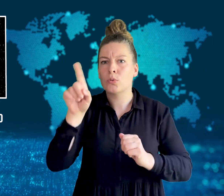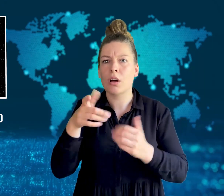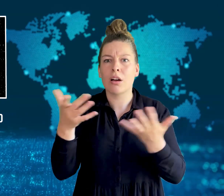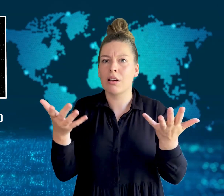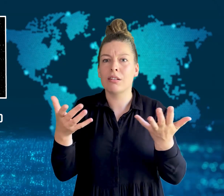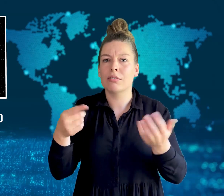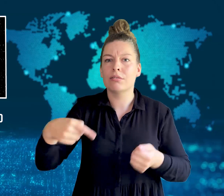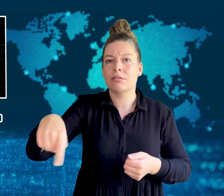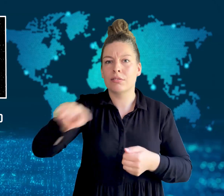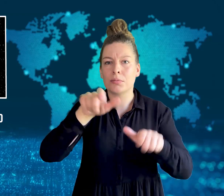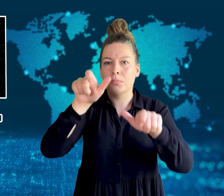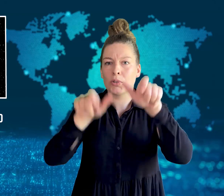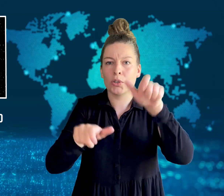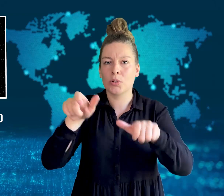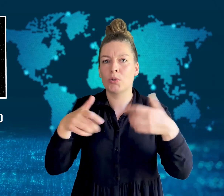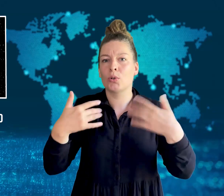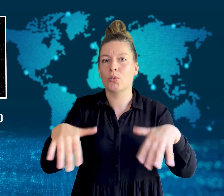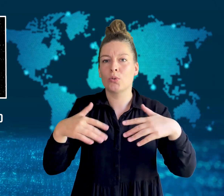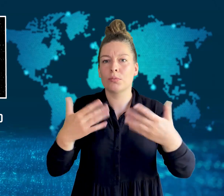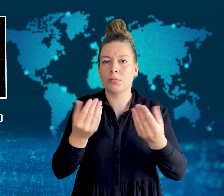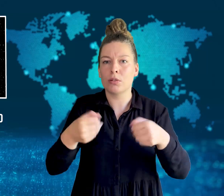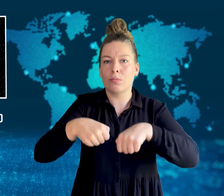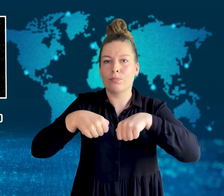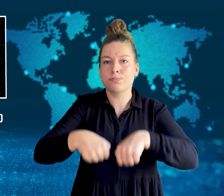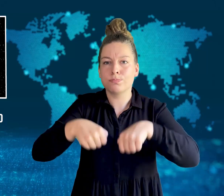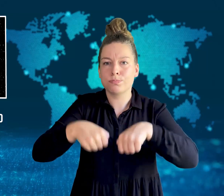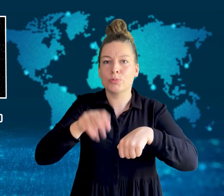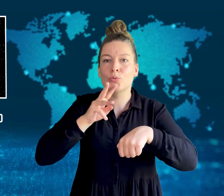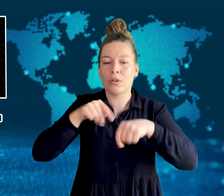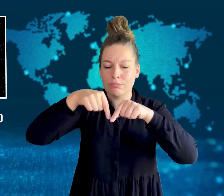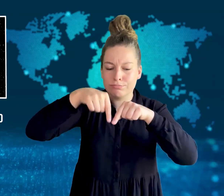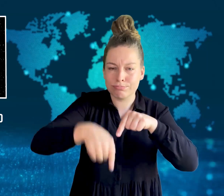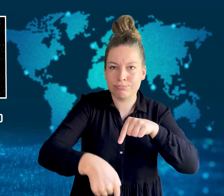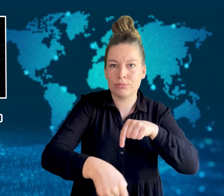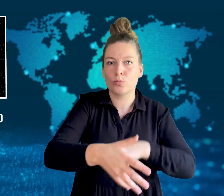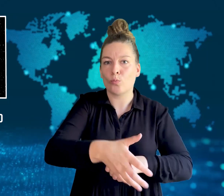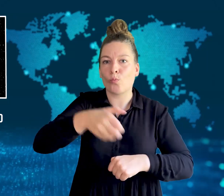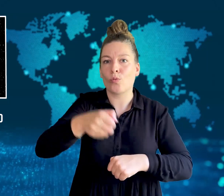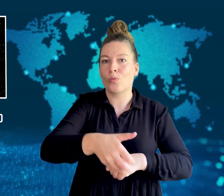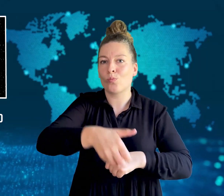due to humans pumping a lot of water out of the ground.